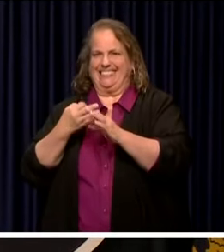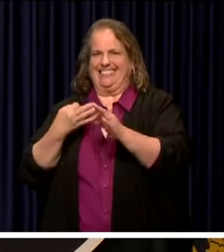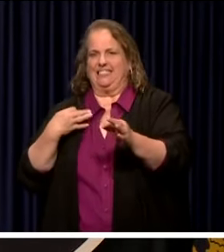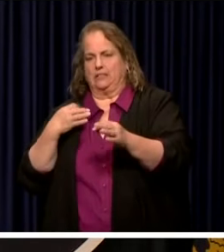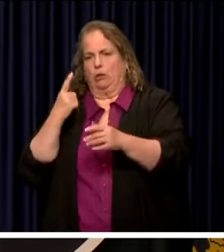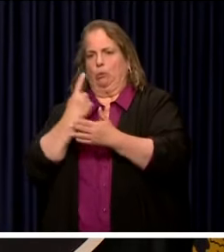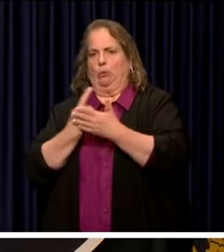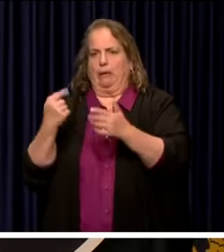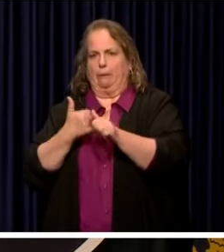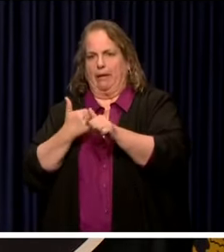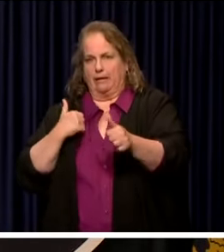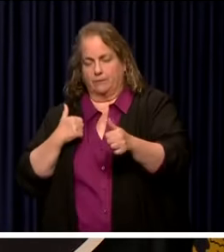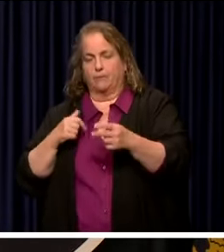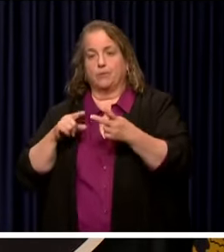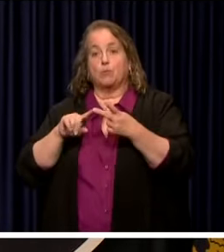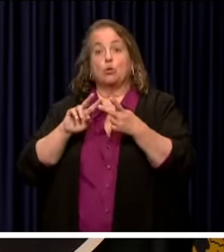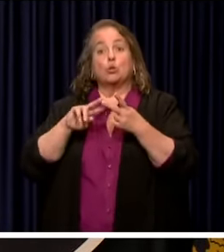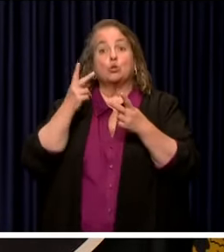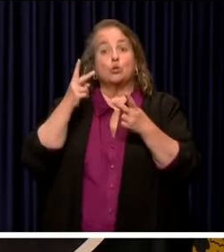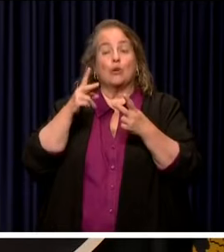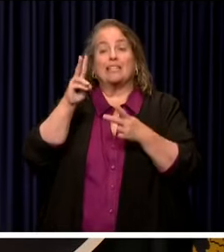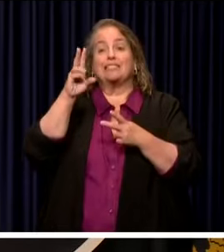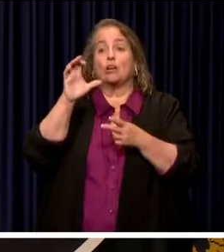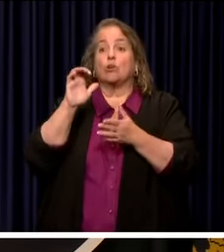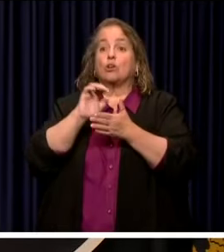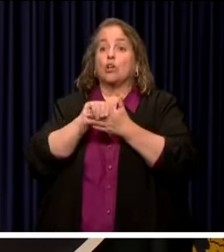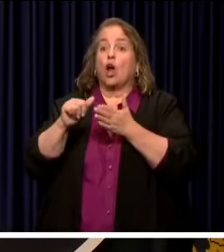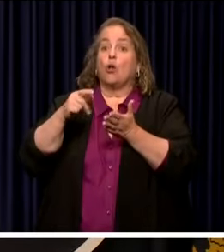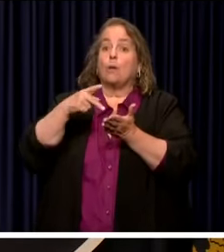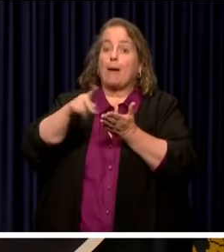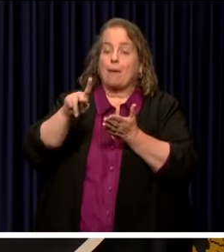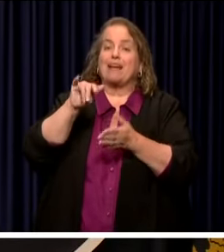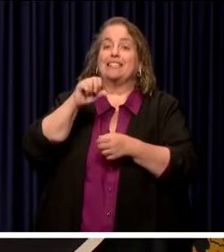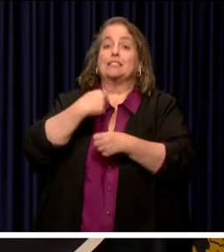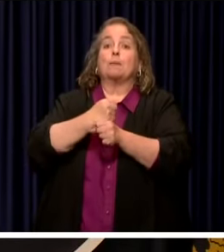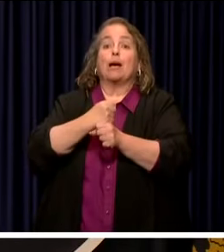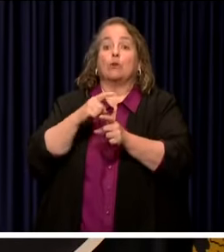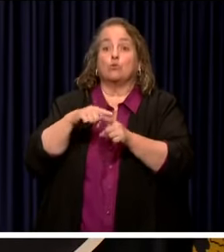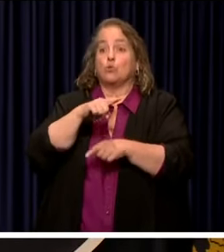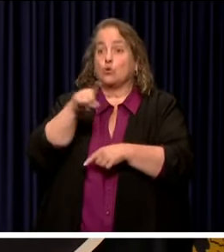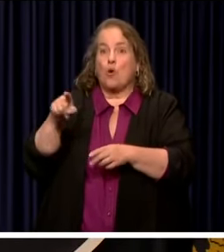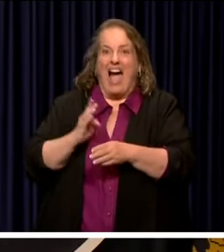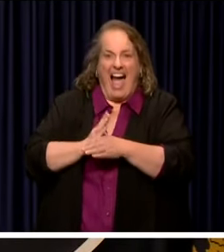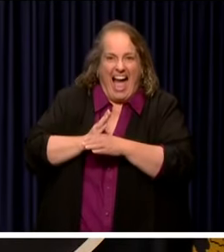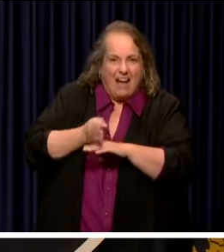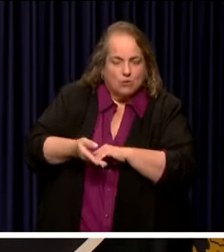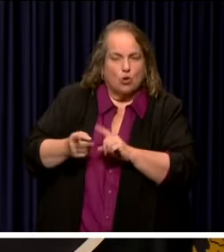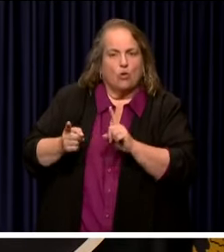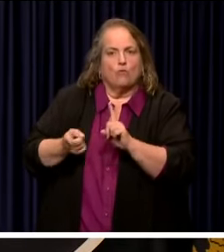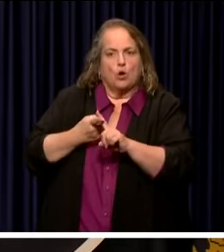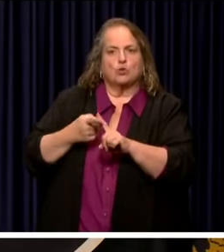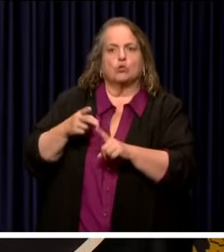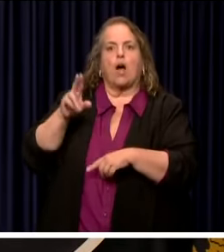THE QUESTION IS WITH INCREASED CAPACITY, AM I WORRIED ABOUT A SEC SPIKE AND WHAT THAT